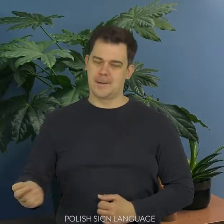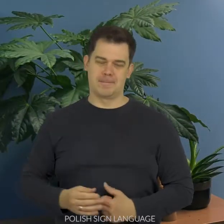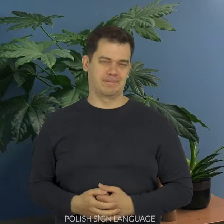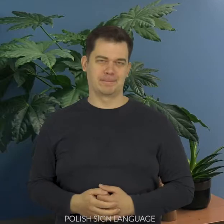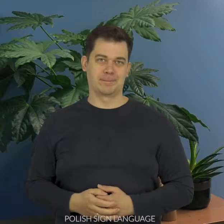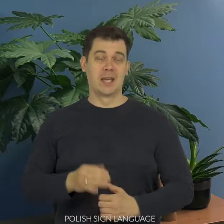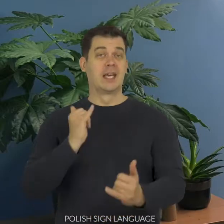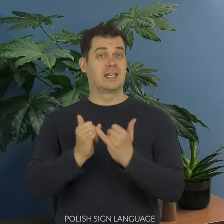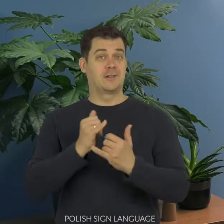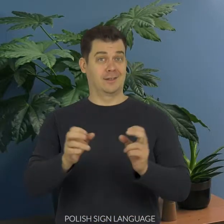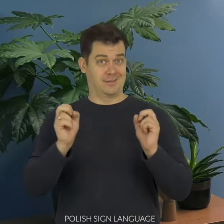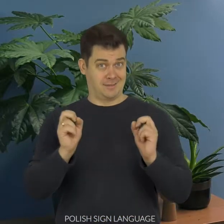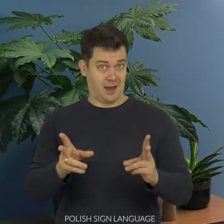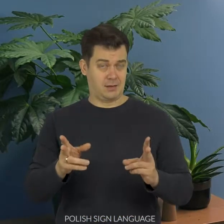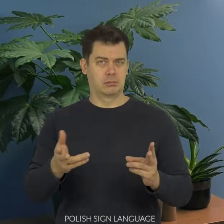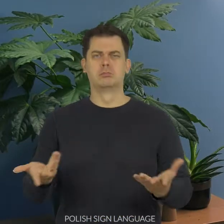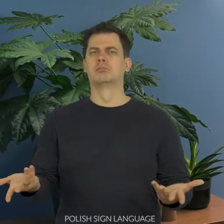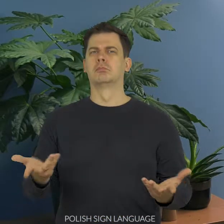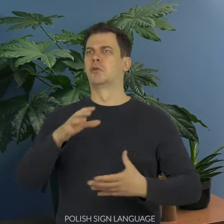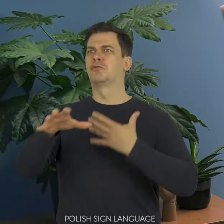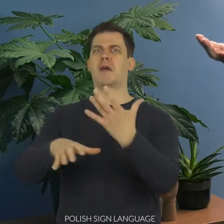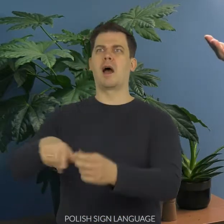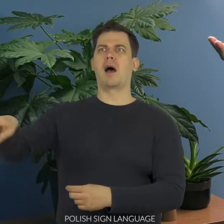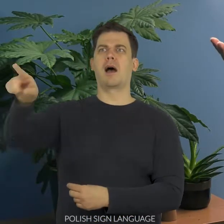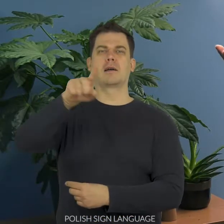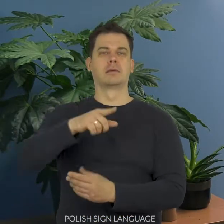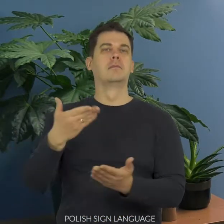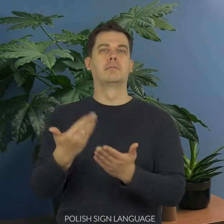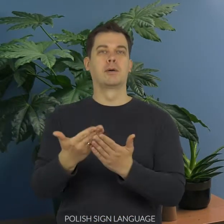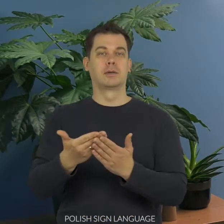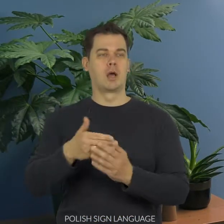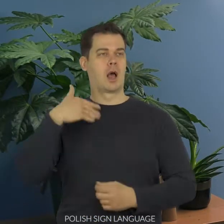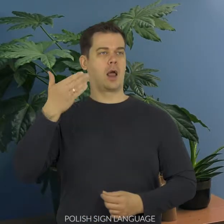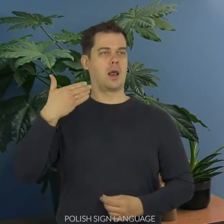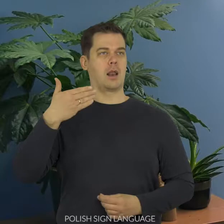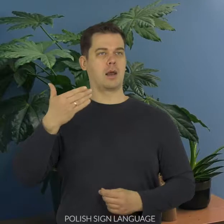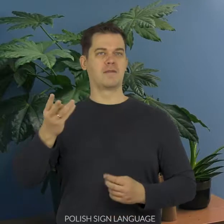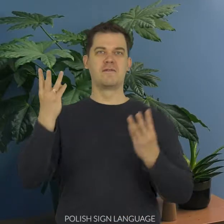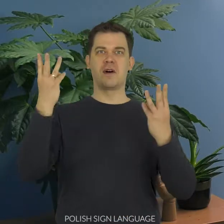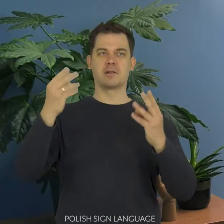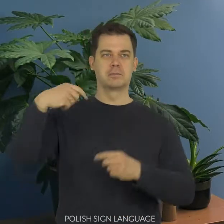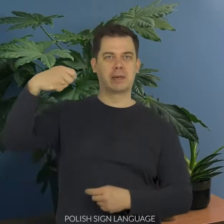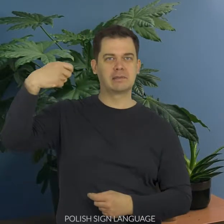If it were so, world's largest media would not be placing next to the presidents’ speeches,